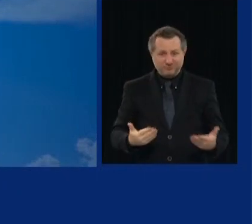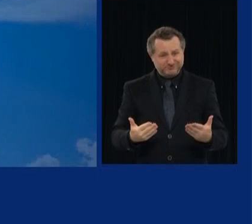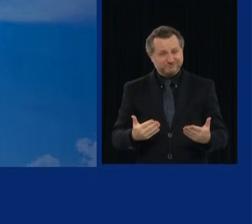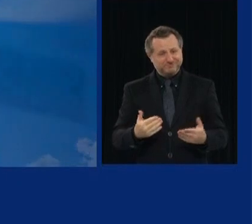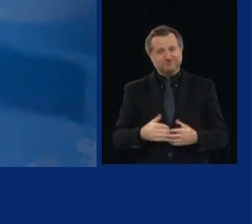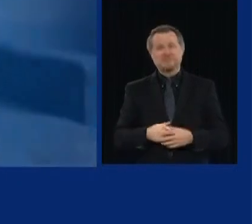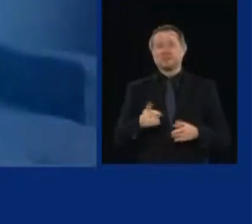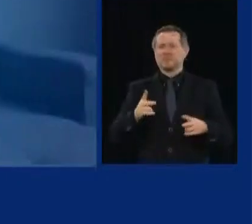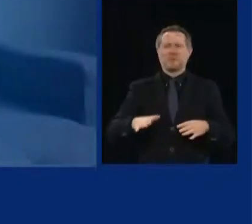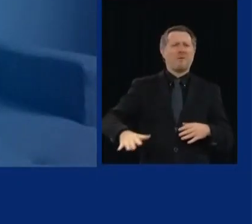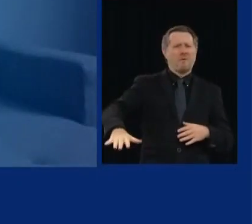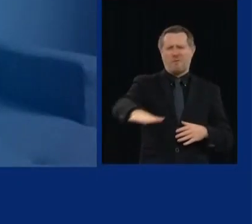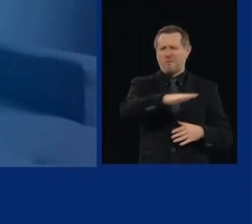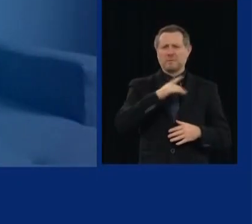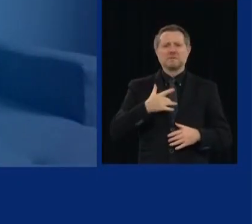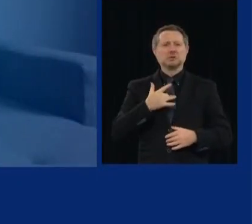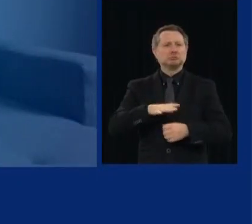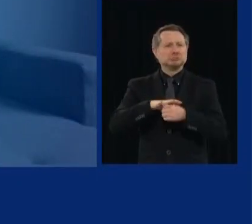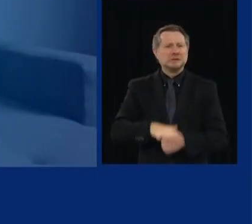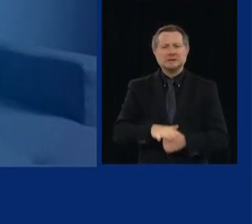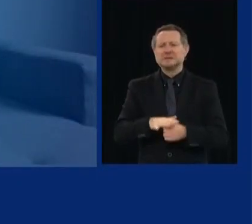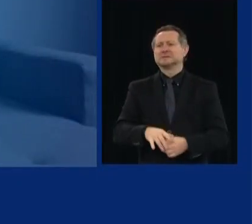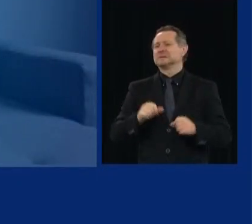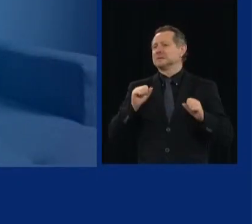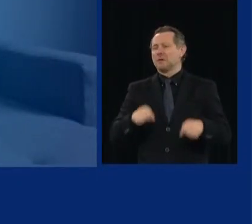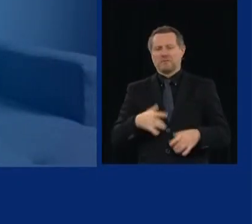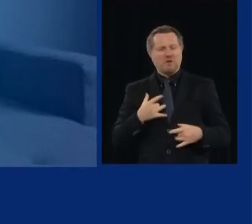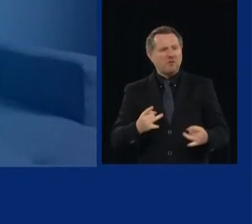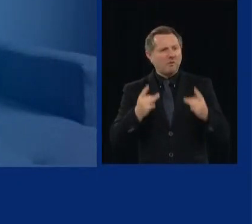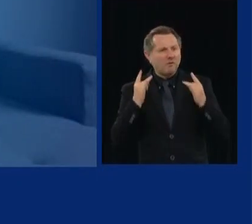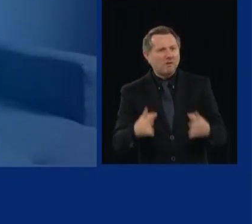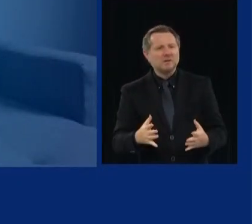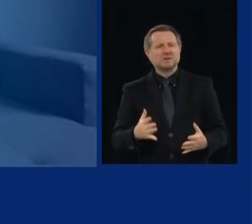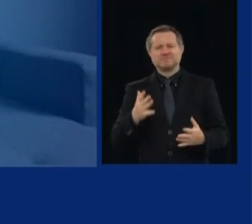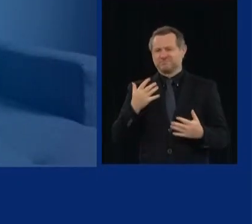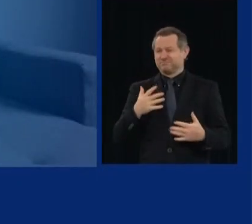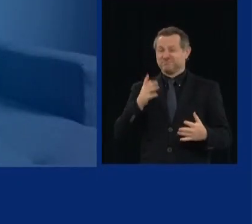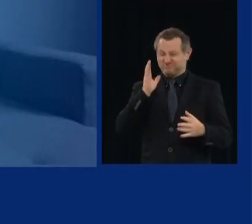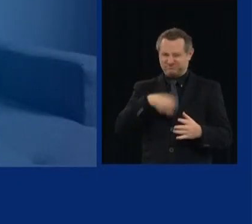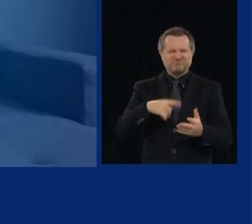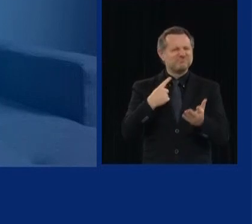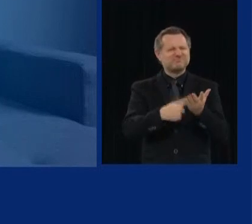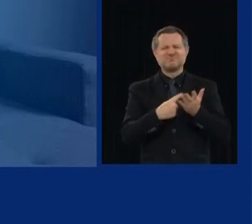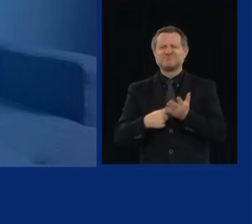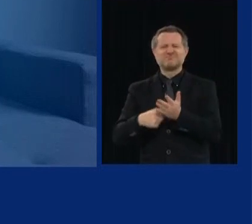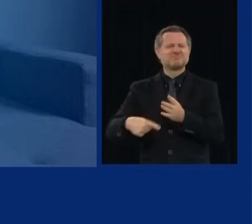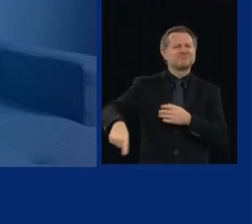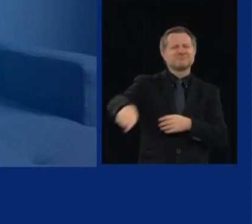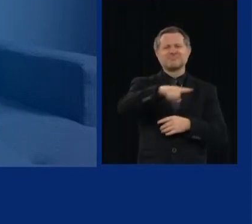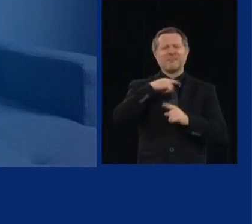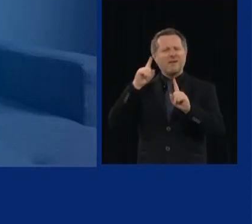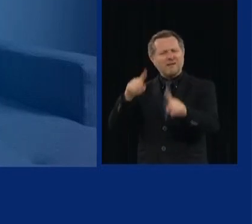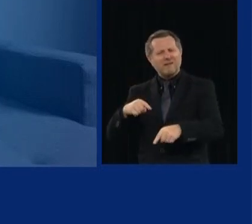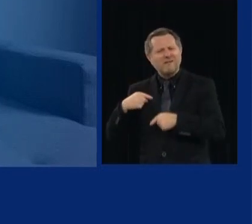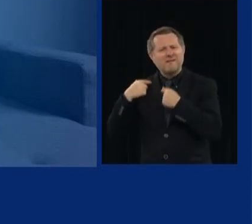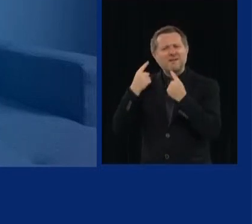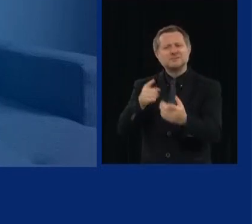THROUGH, 78 DAYS IS A LONG TIME. AND PEOPLE ARE FEELING IT.